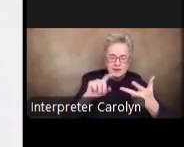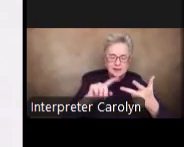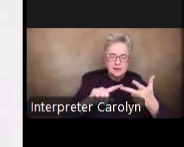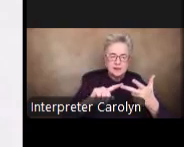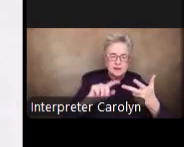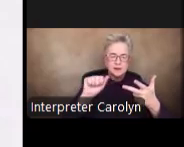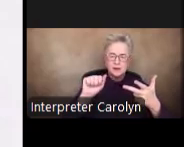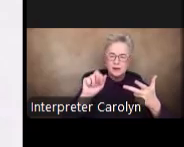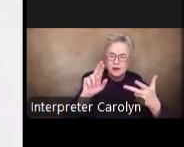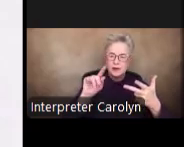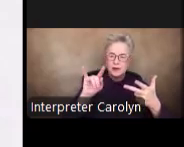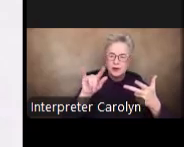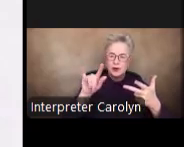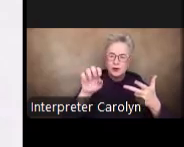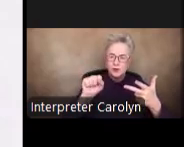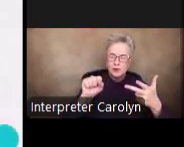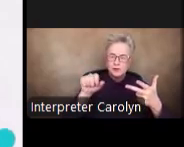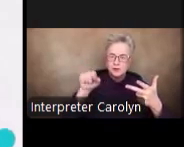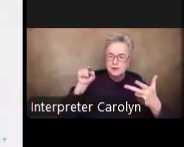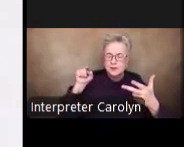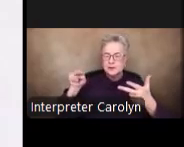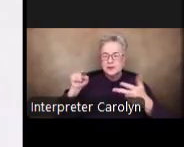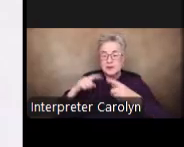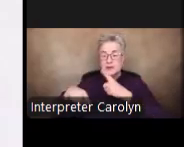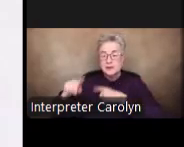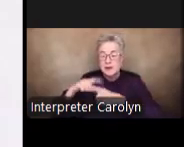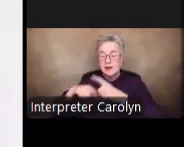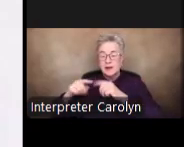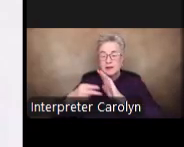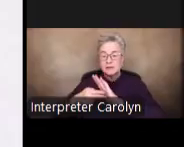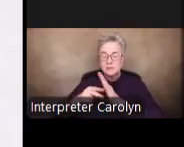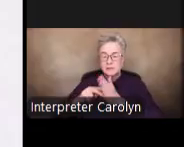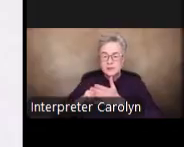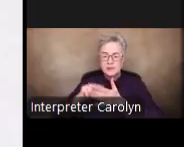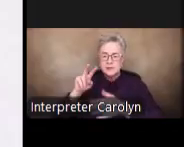And then for sign, this refers to verb agreements, facial